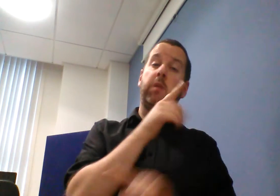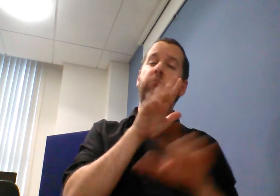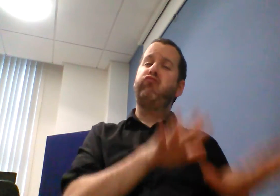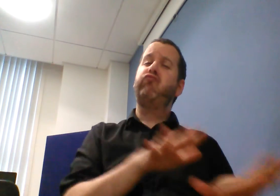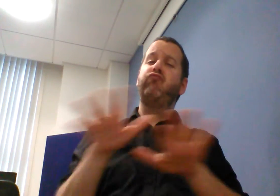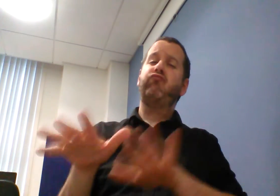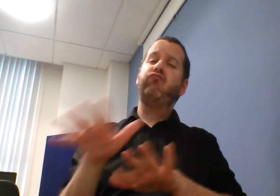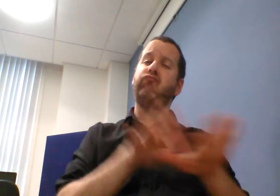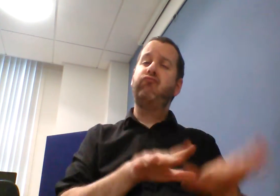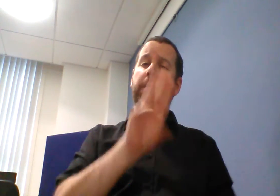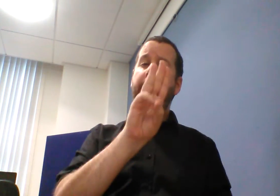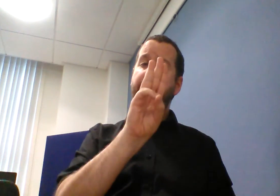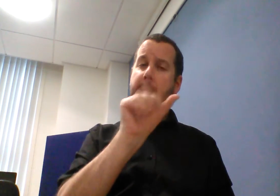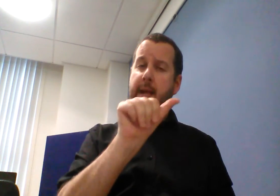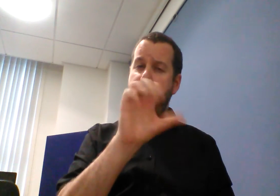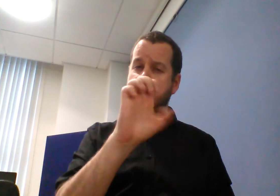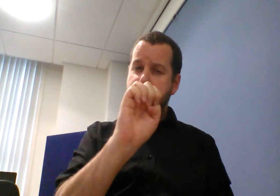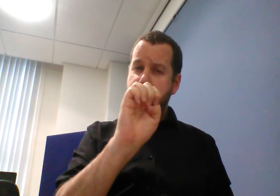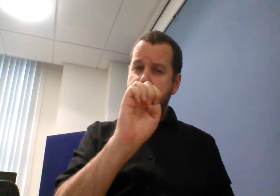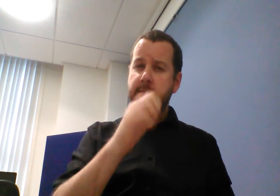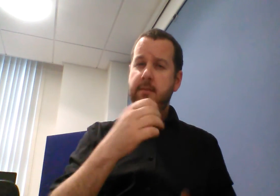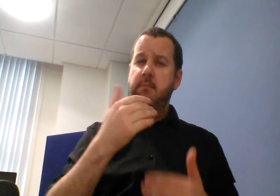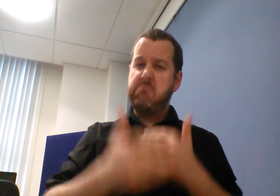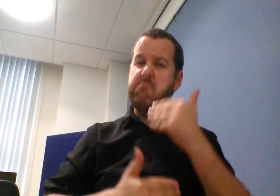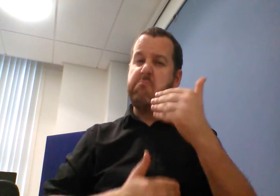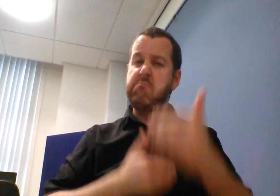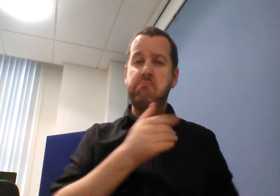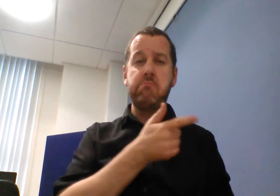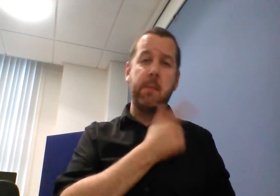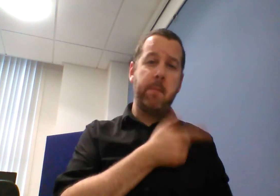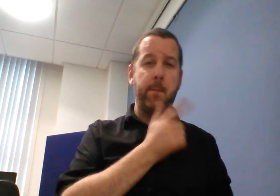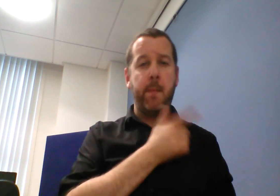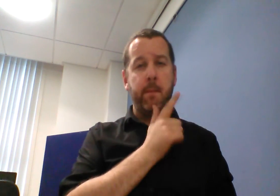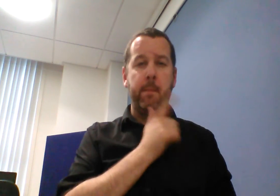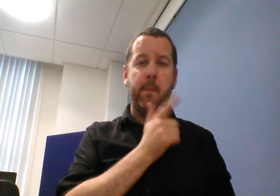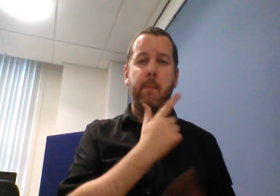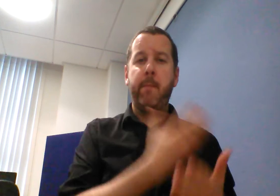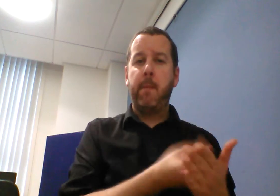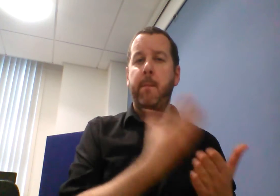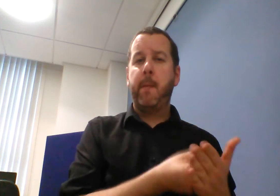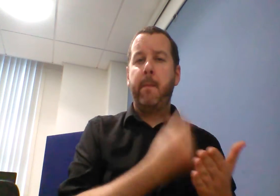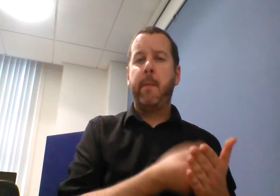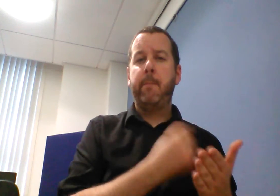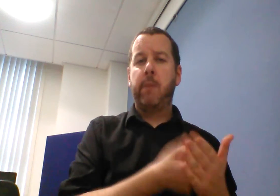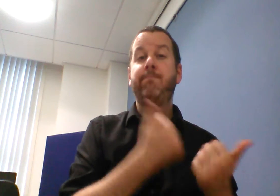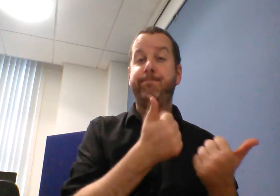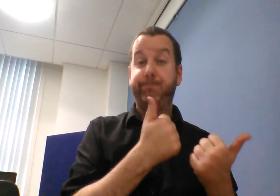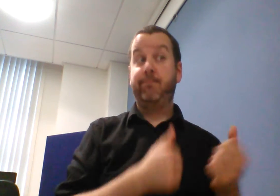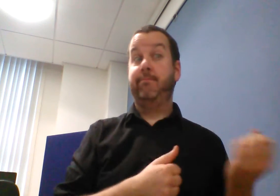When I was recording the clips I thought my pace was set nicely.